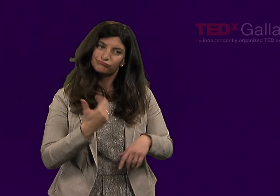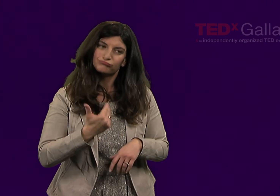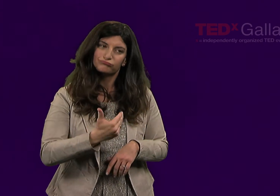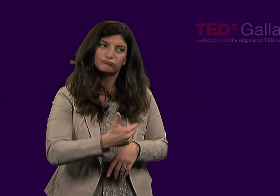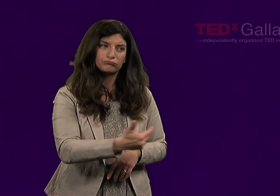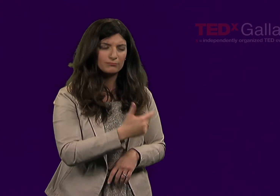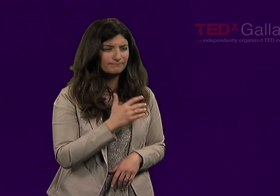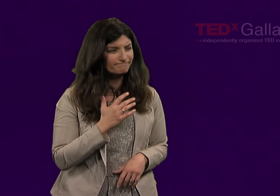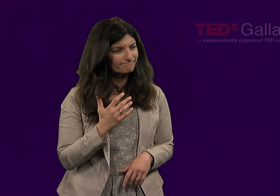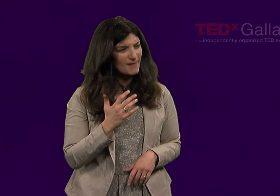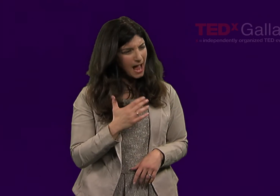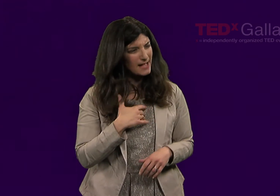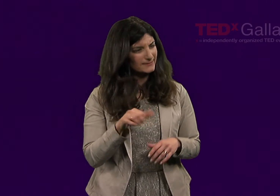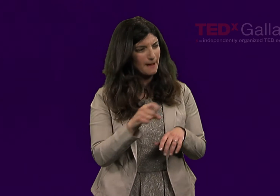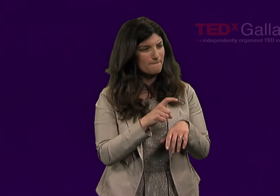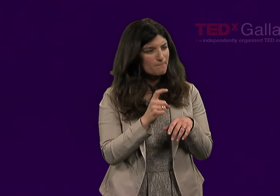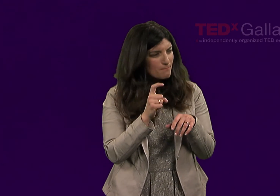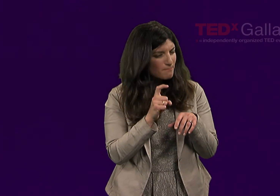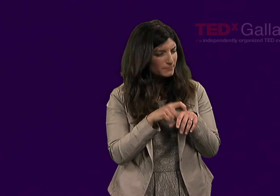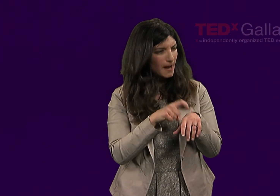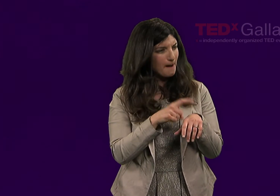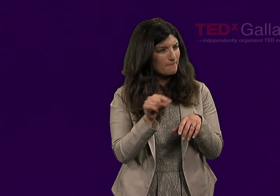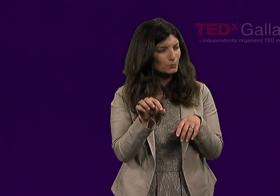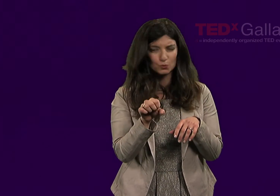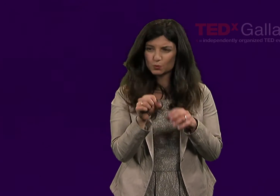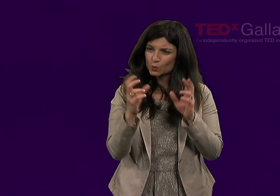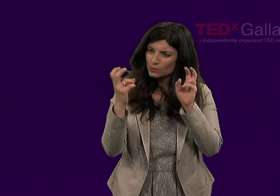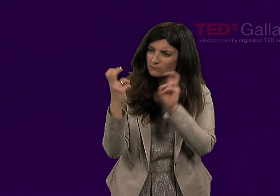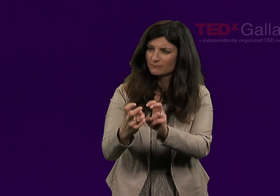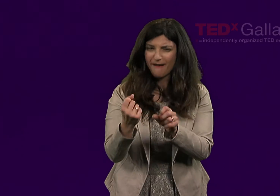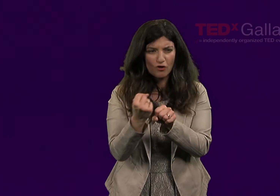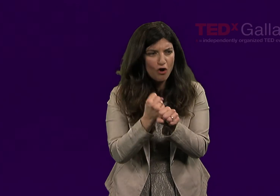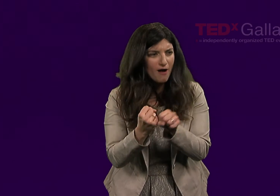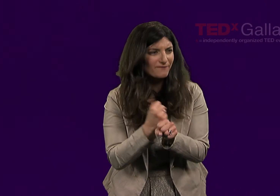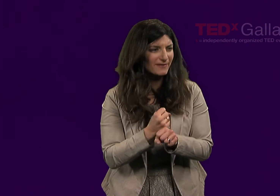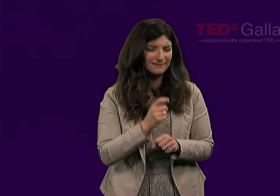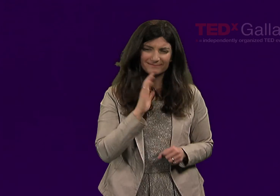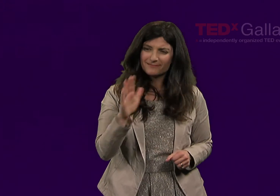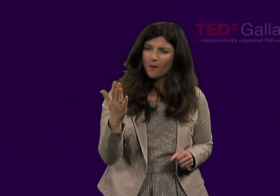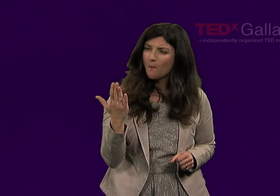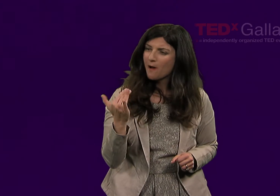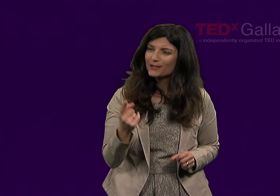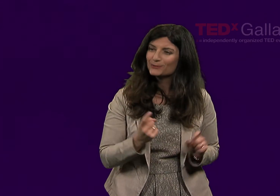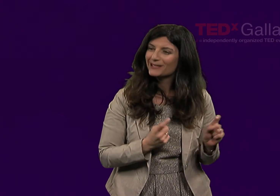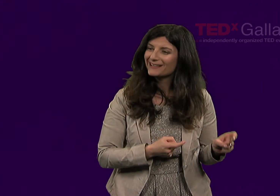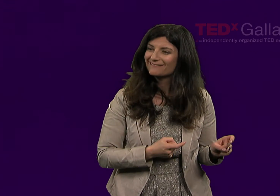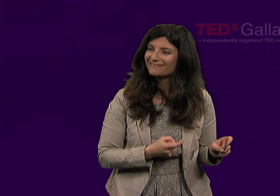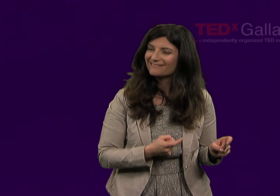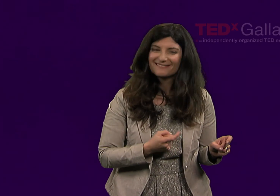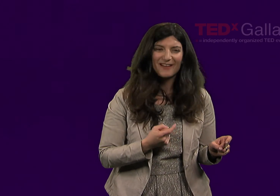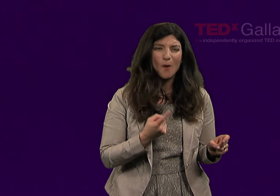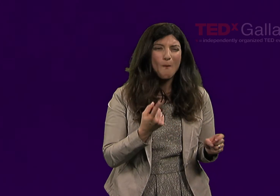and take some time to sit down face to face, one on one with them over coffee and ask why it is that they give.